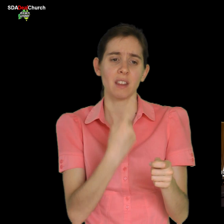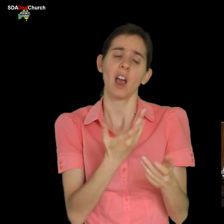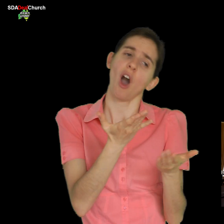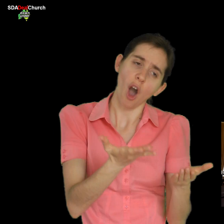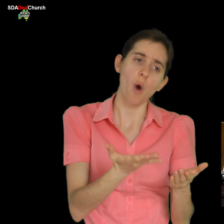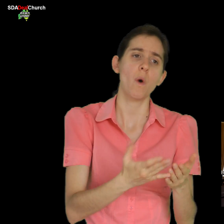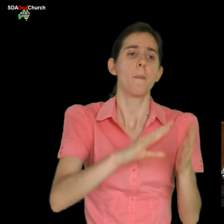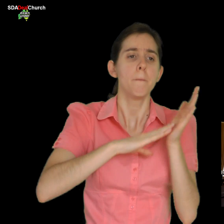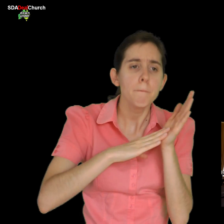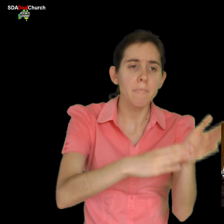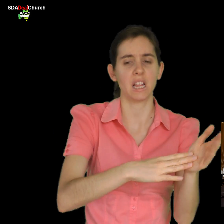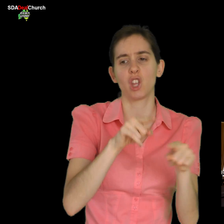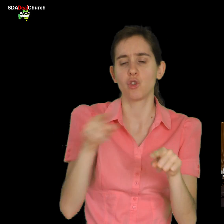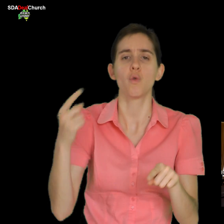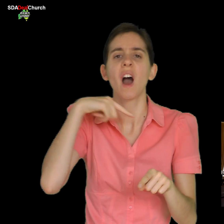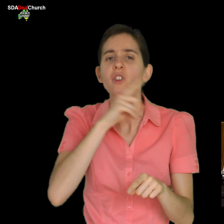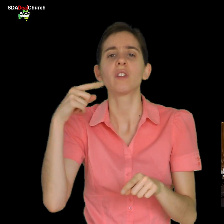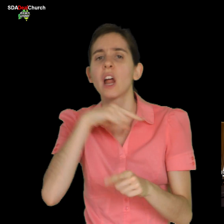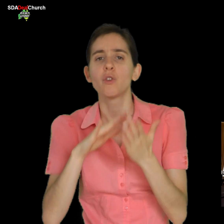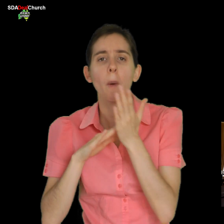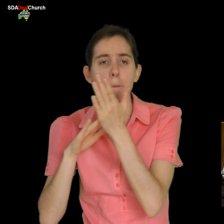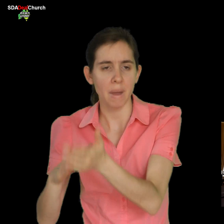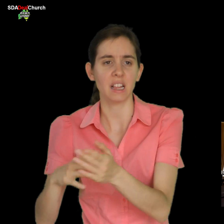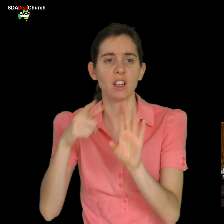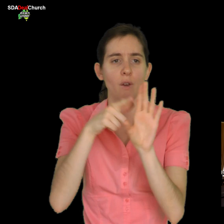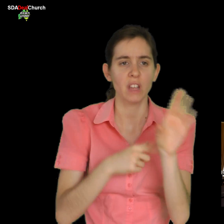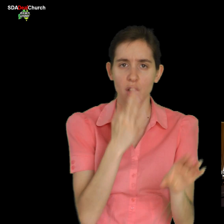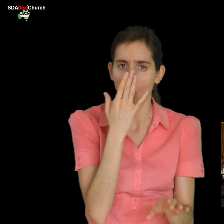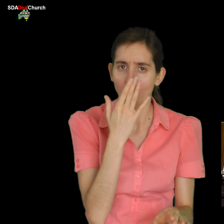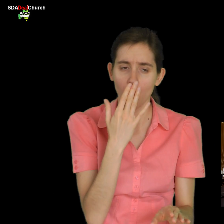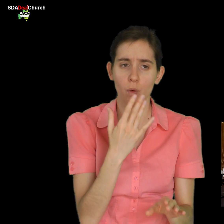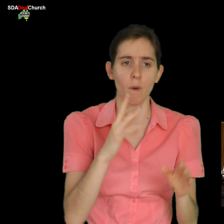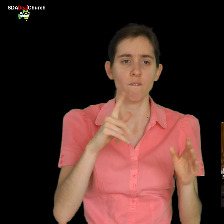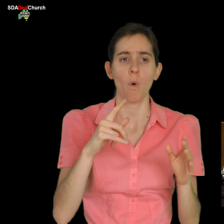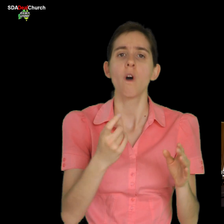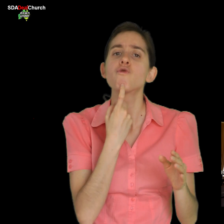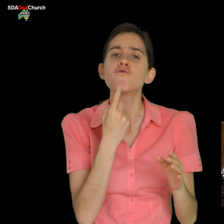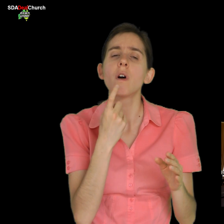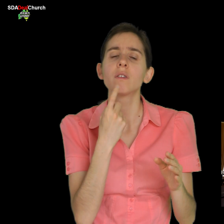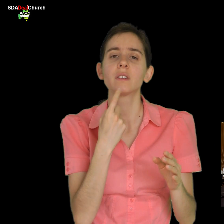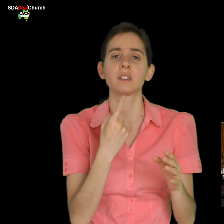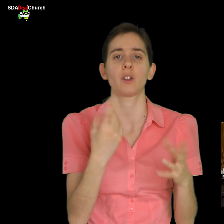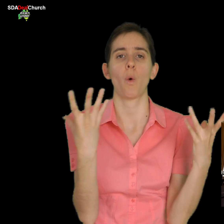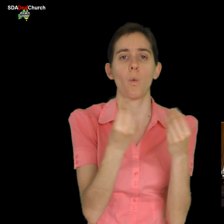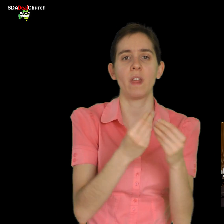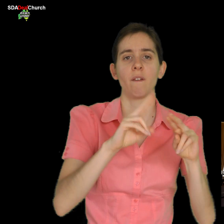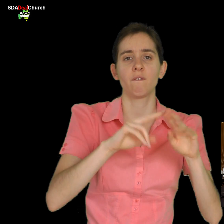years for the rocks surrounding fossils. But when we examine the data we find